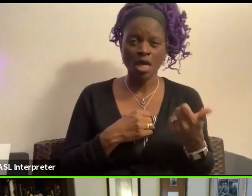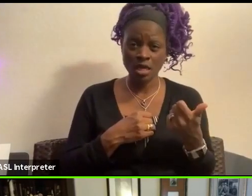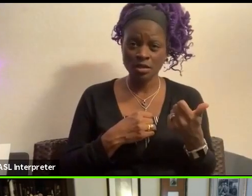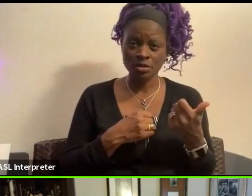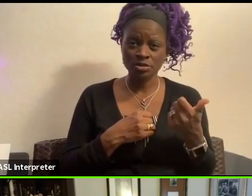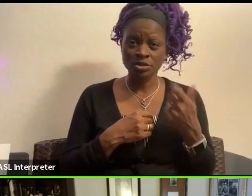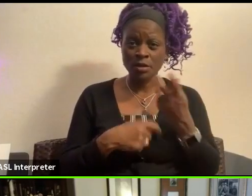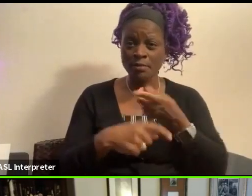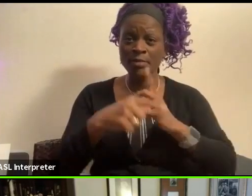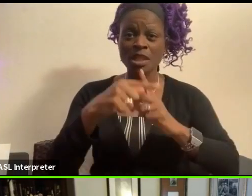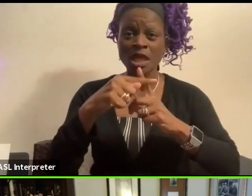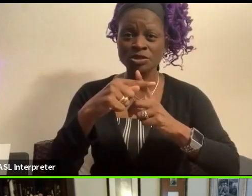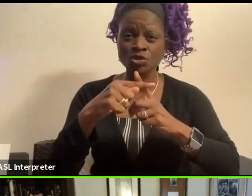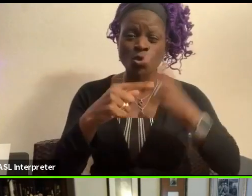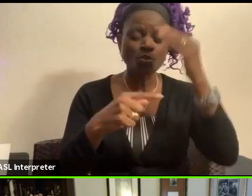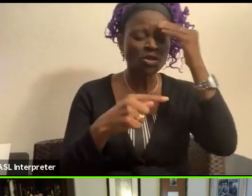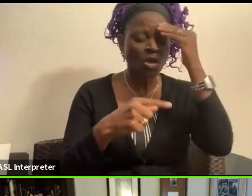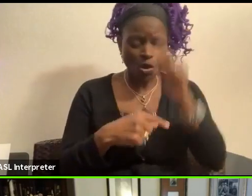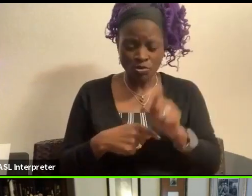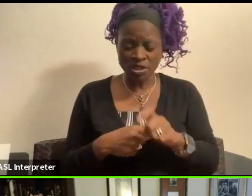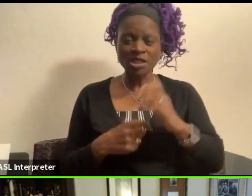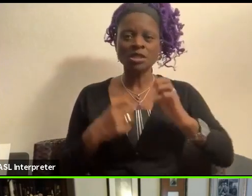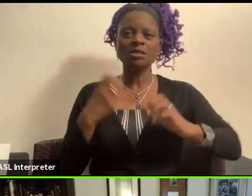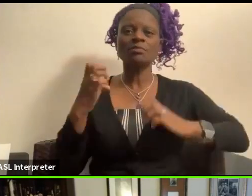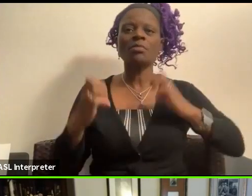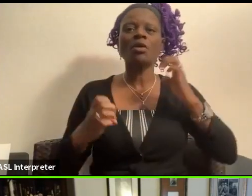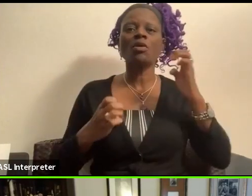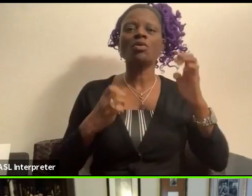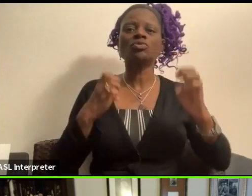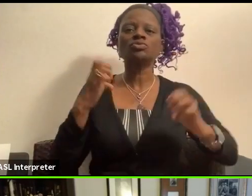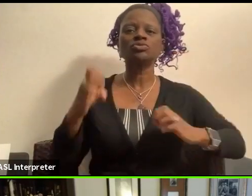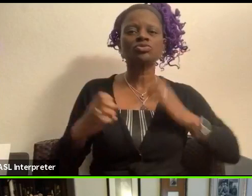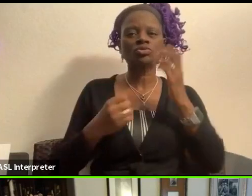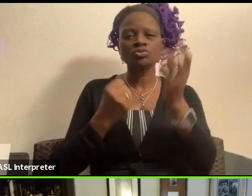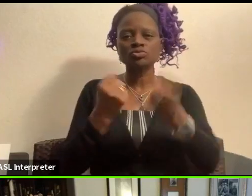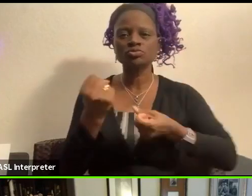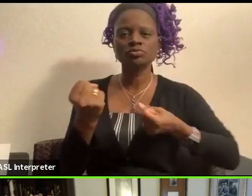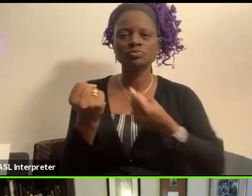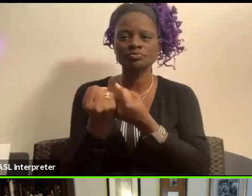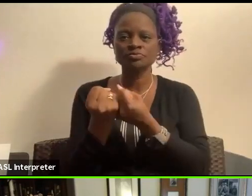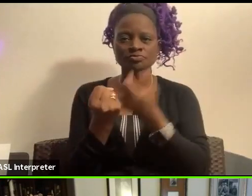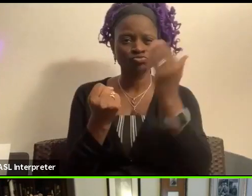the emotional support that families need for school to reopen. We know that in-person instruction is